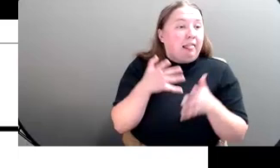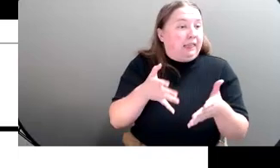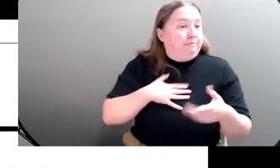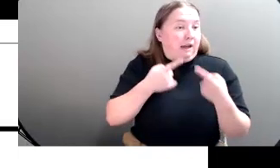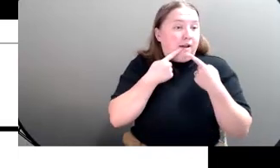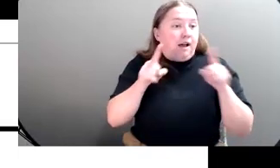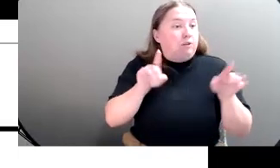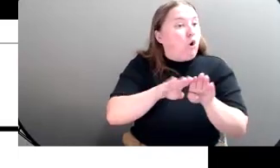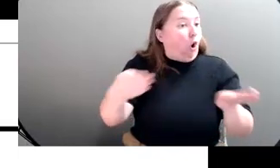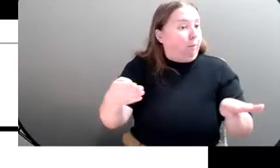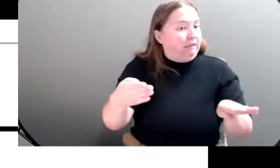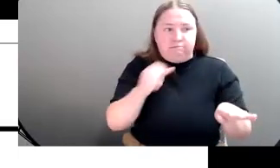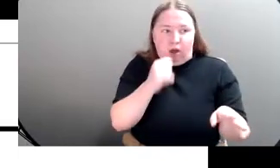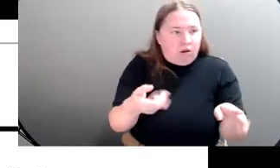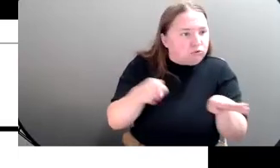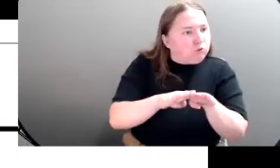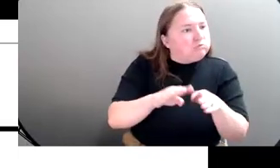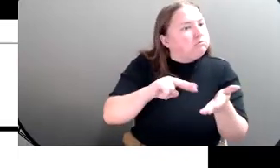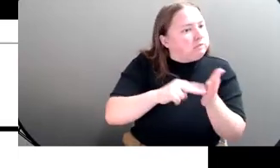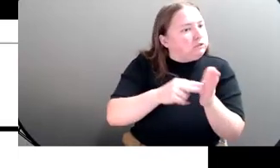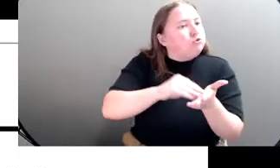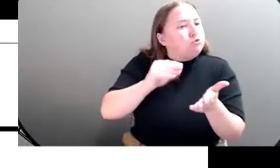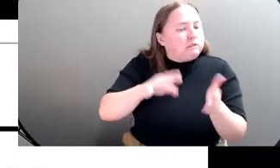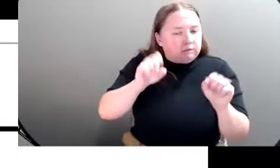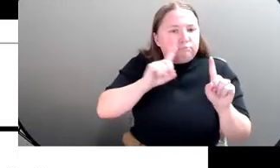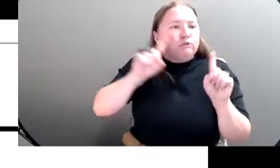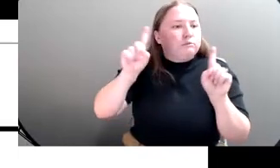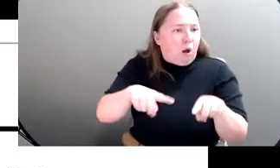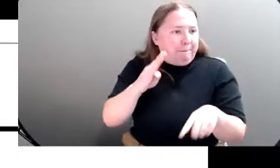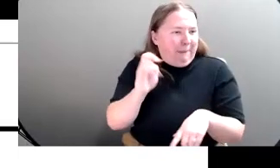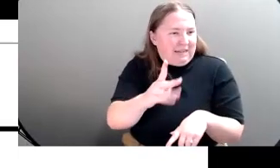and not closed for students to reply back to my announcements.